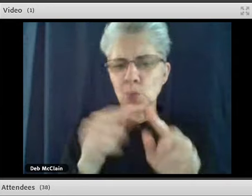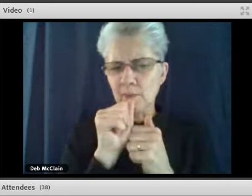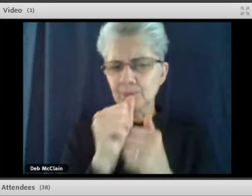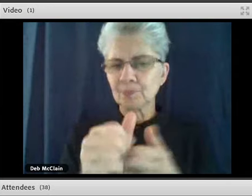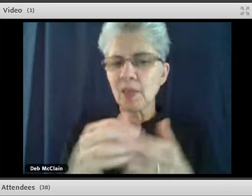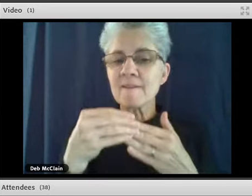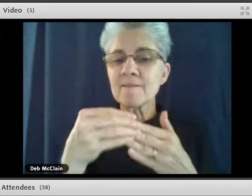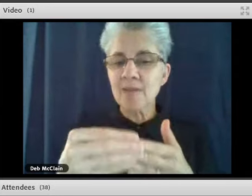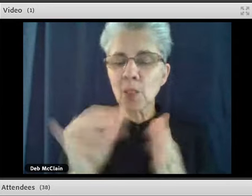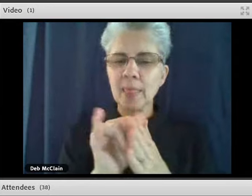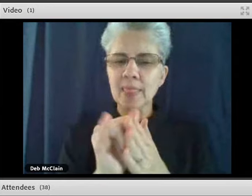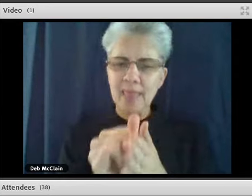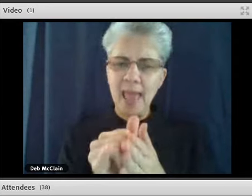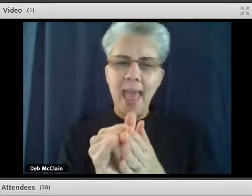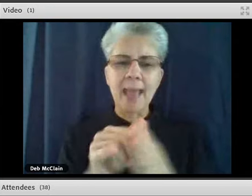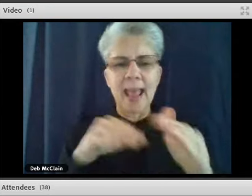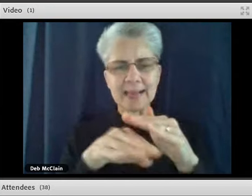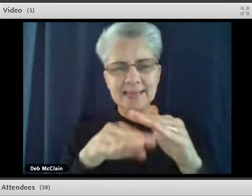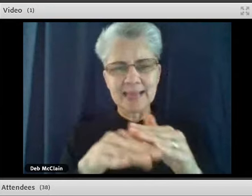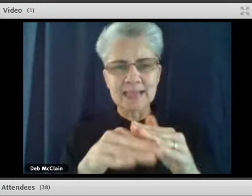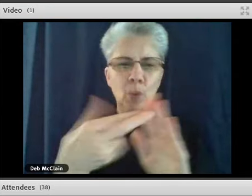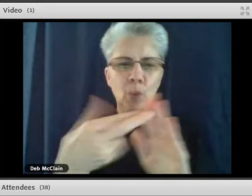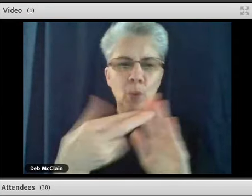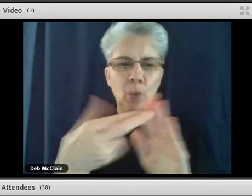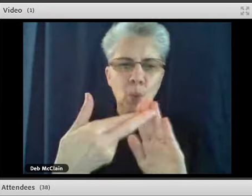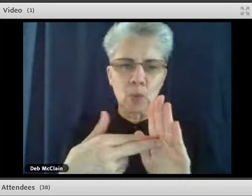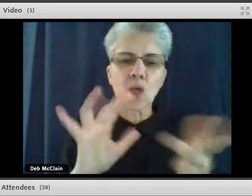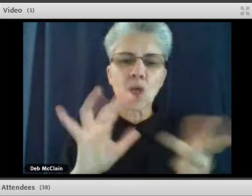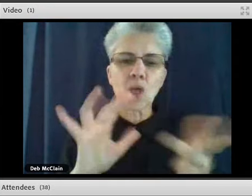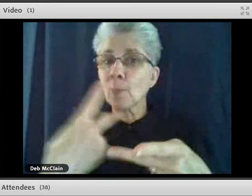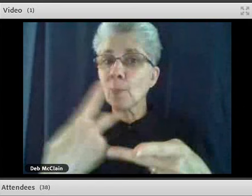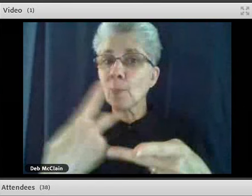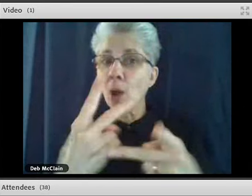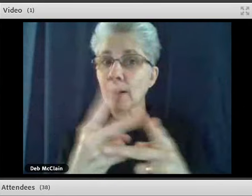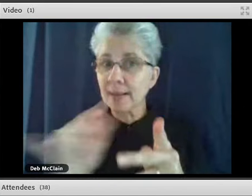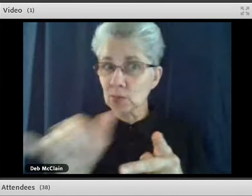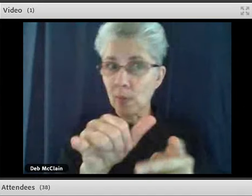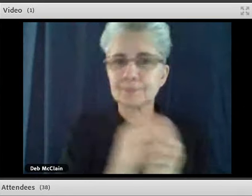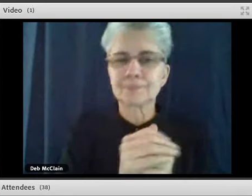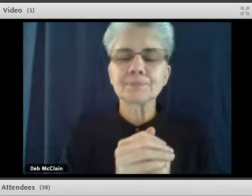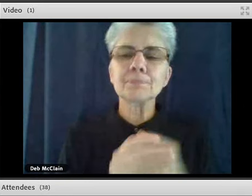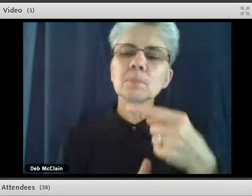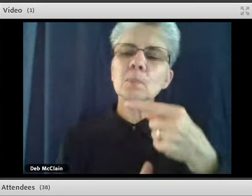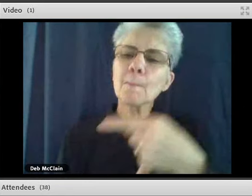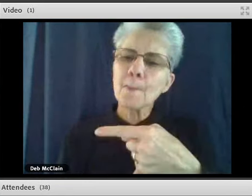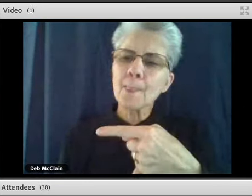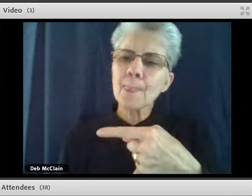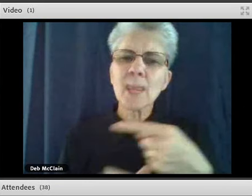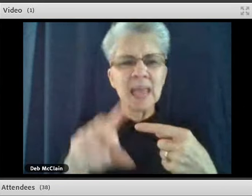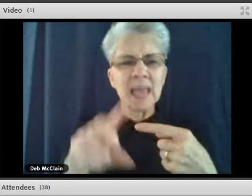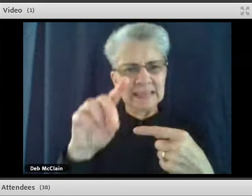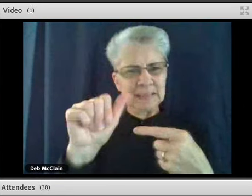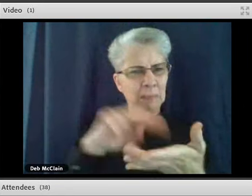not just accessible content on the Web, but also any other products. Okay. So, what is a disability?